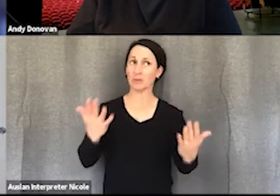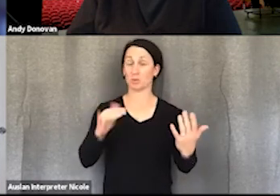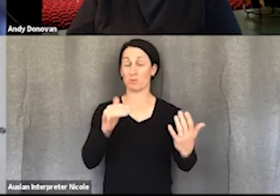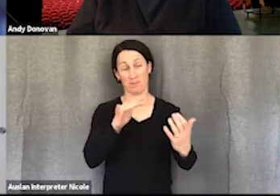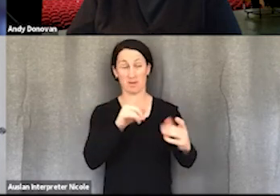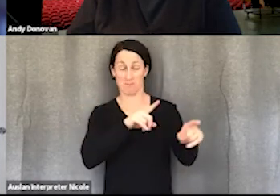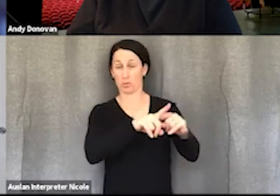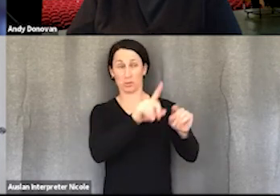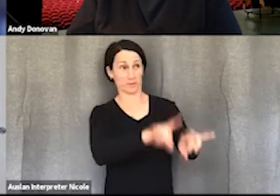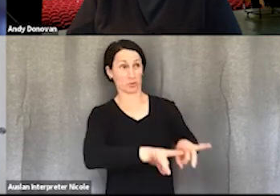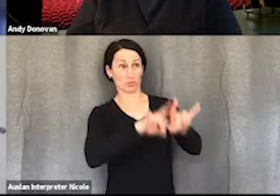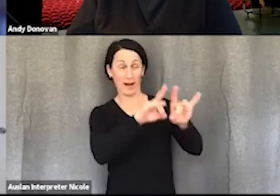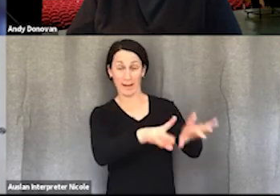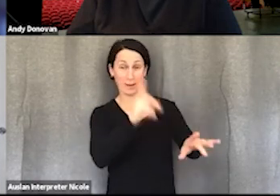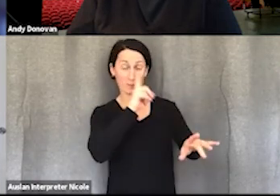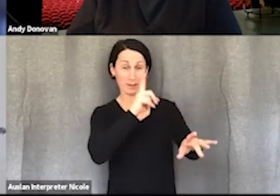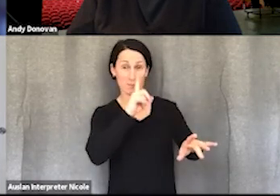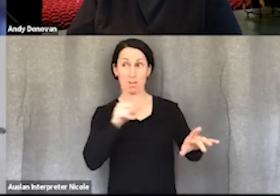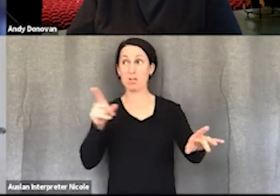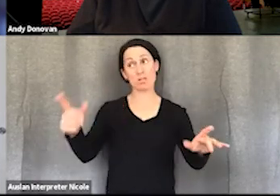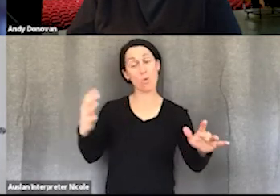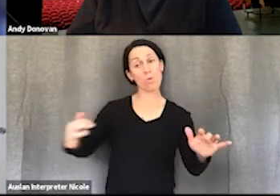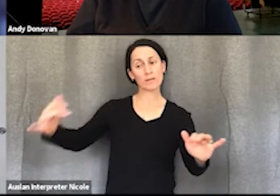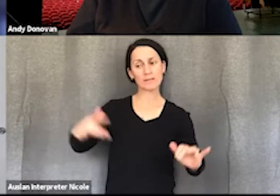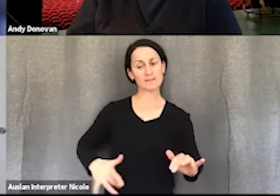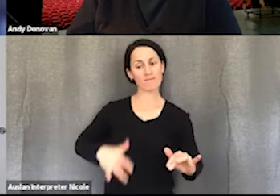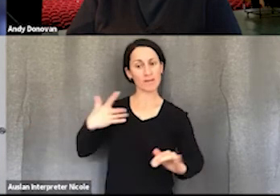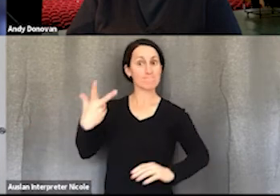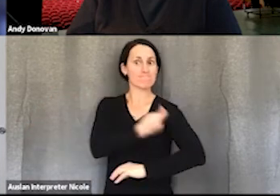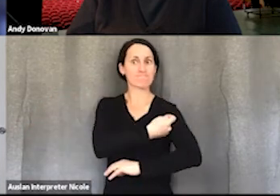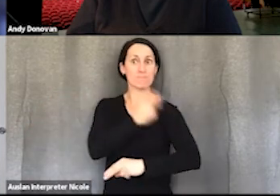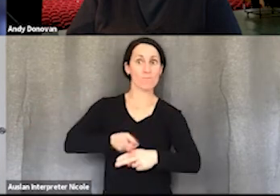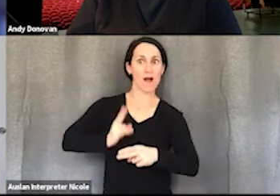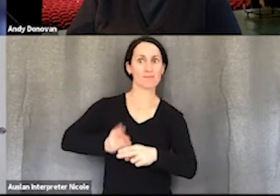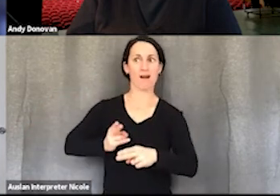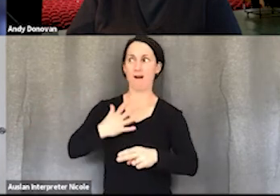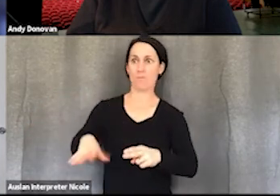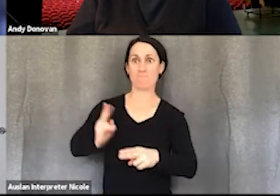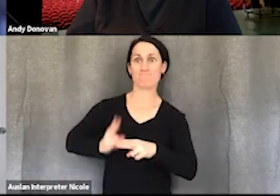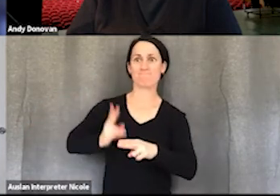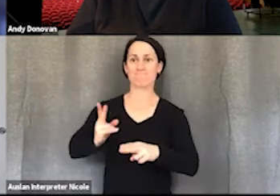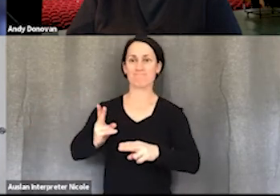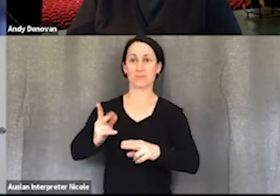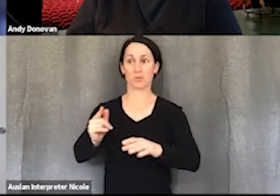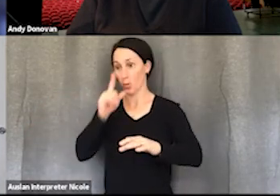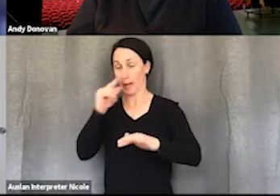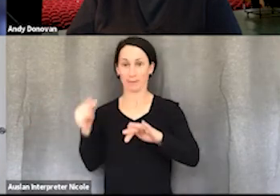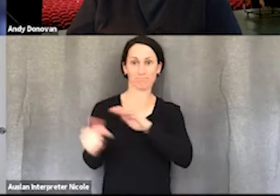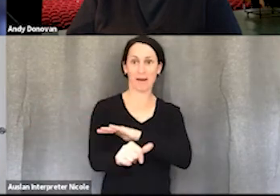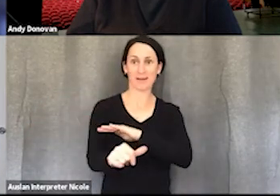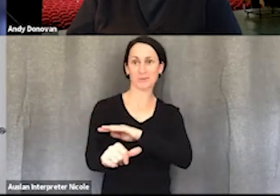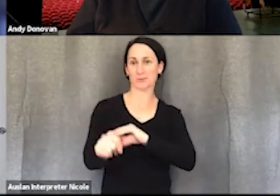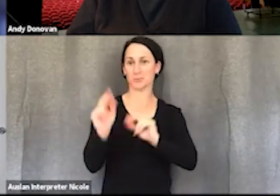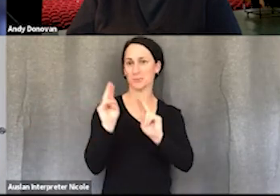They are getting vaccinated faster for their age categories than the averages Australia-wide.